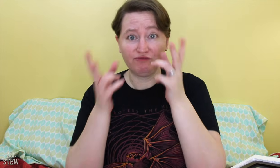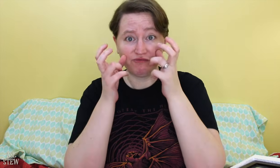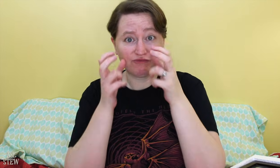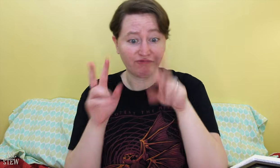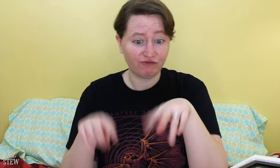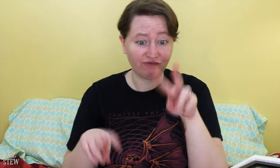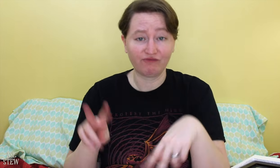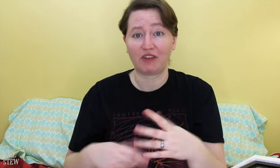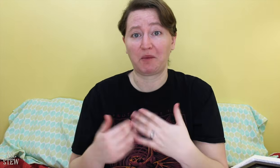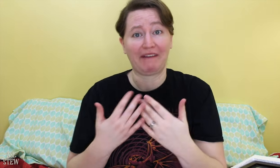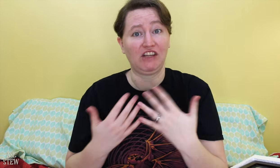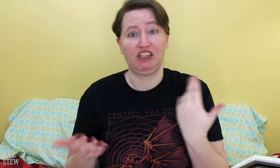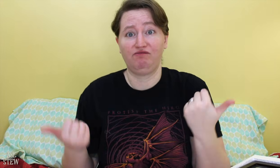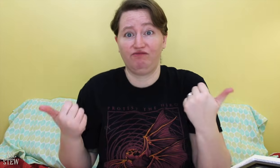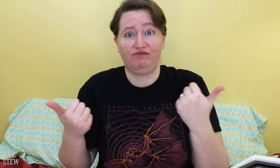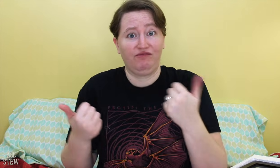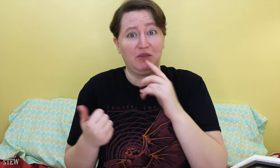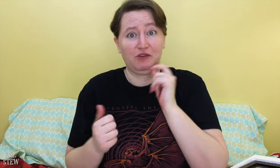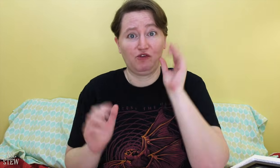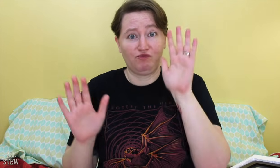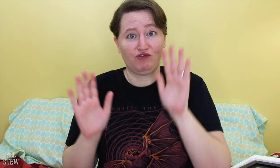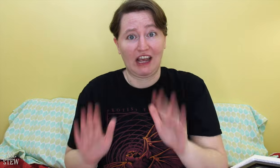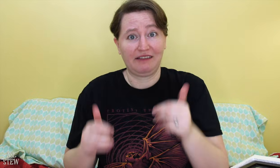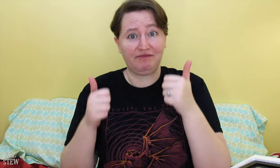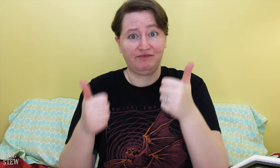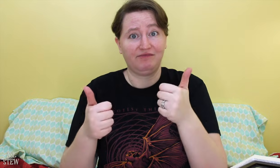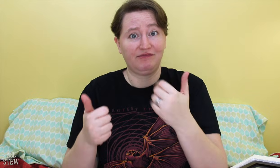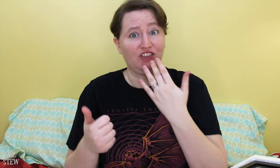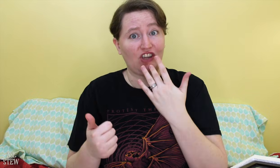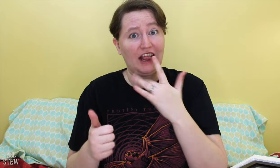I love hearing your stories. I love reading them. That would great to hear from you!